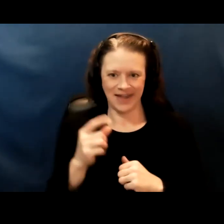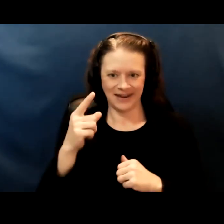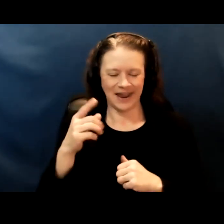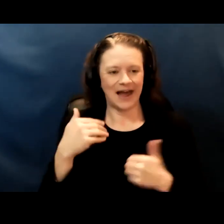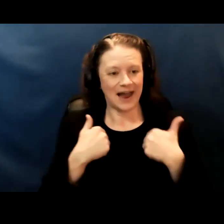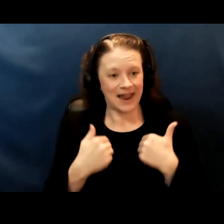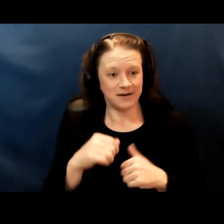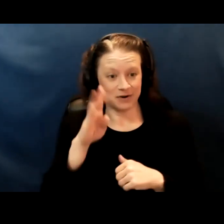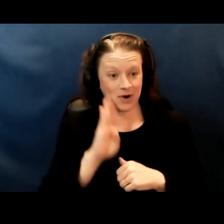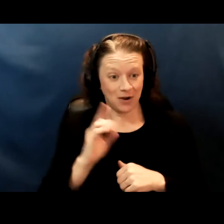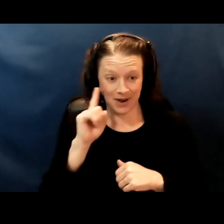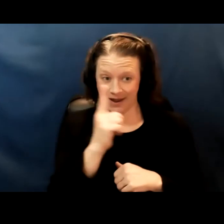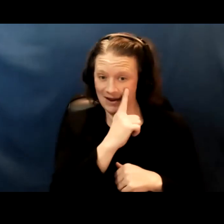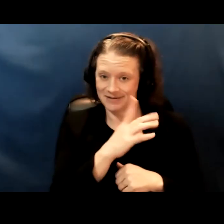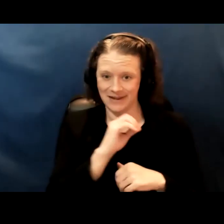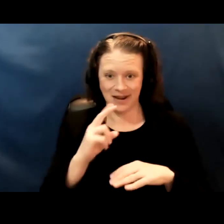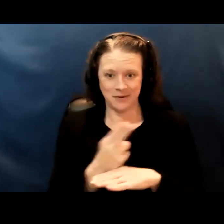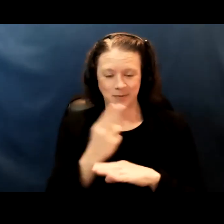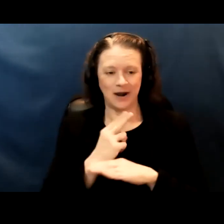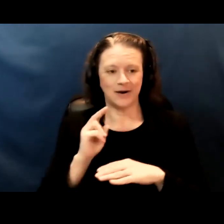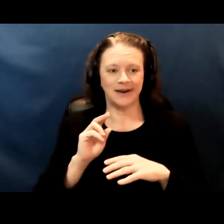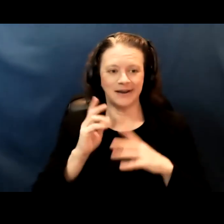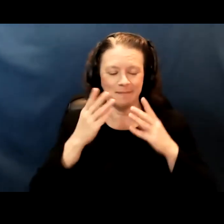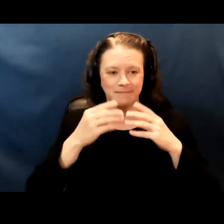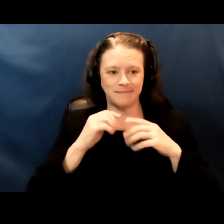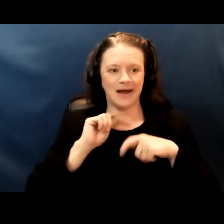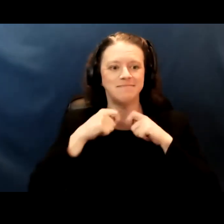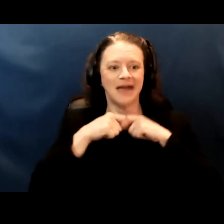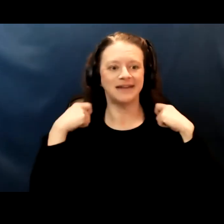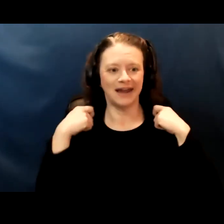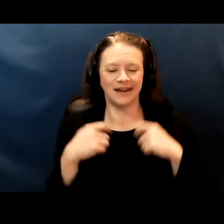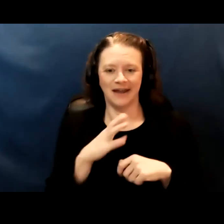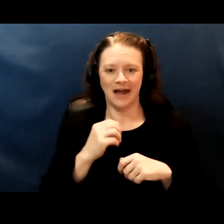And I'm wearing a red ban Dana. And I'm in my living room where